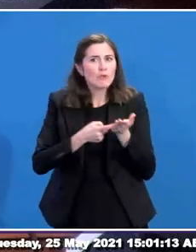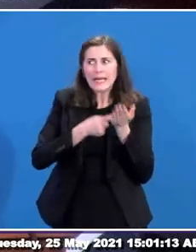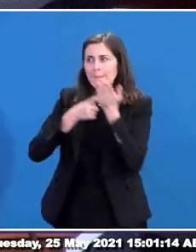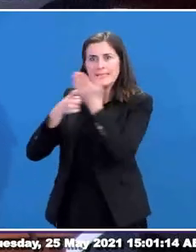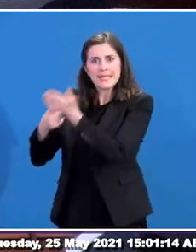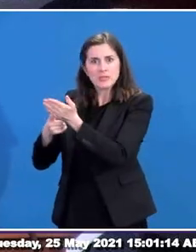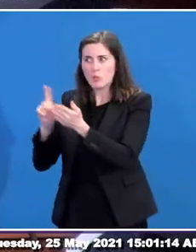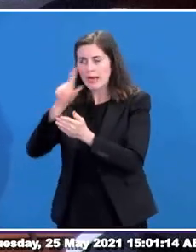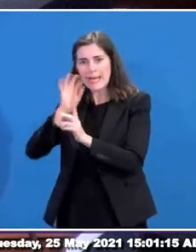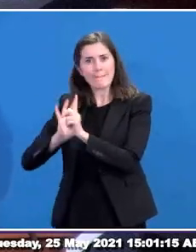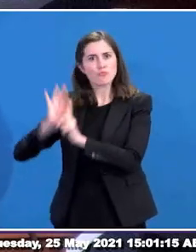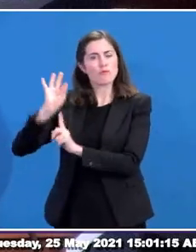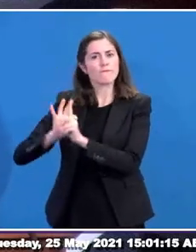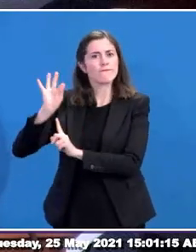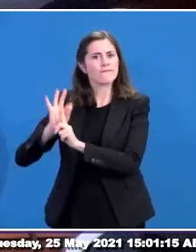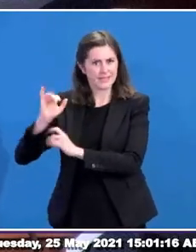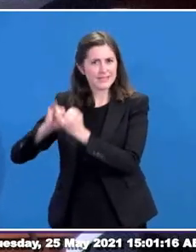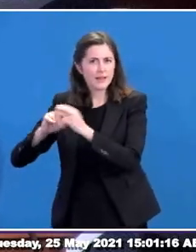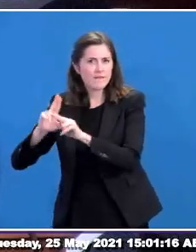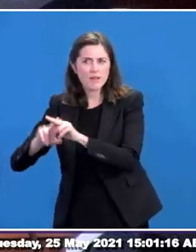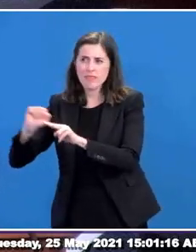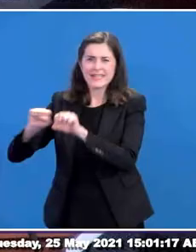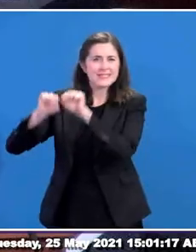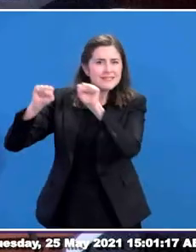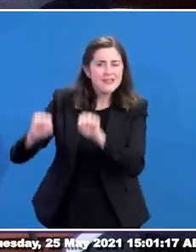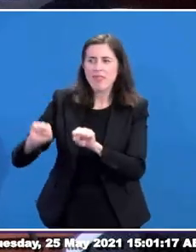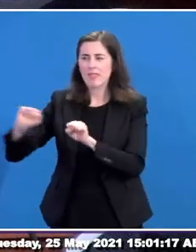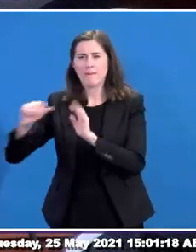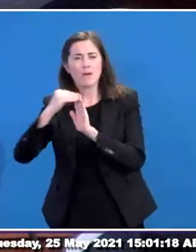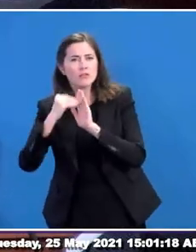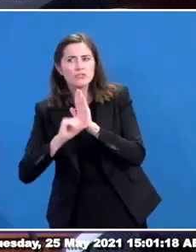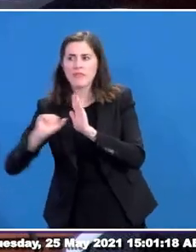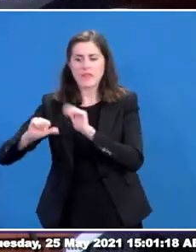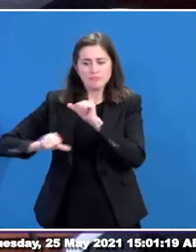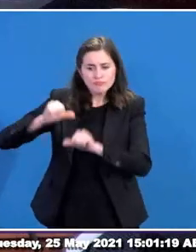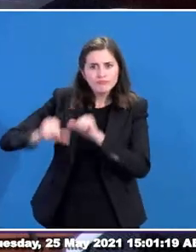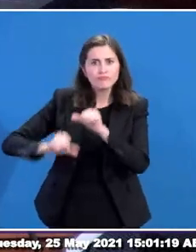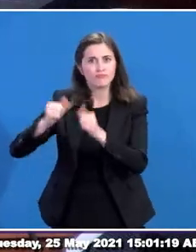may assist Sunnyfield to improve systems, policies and processes.